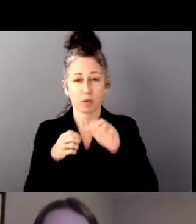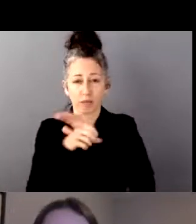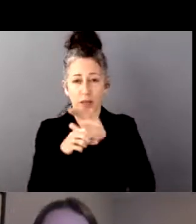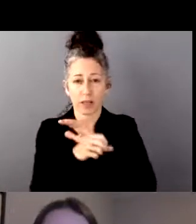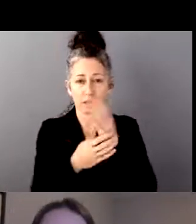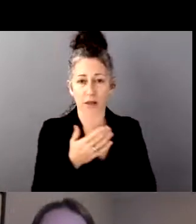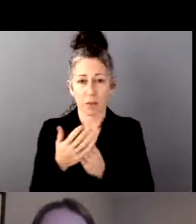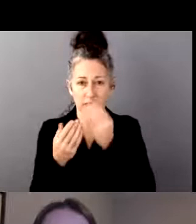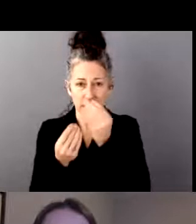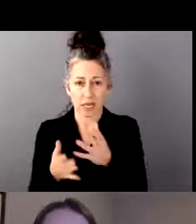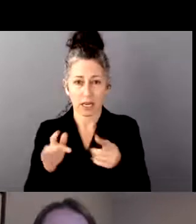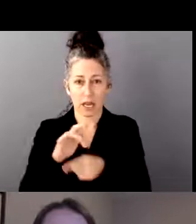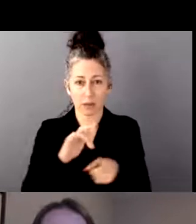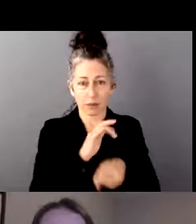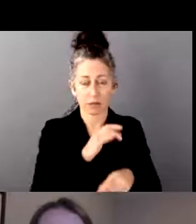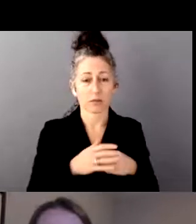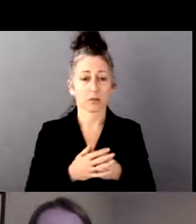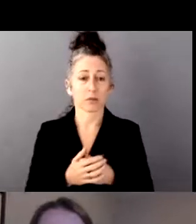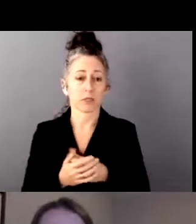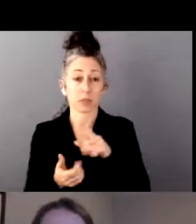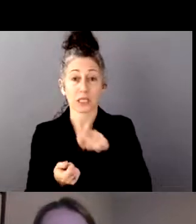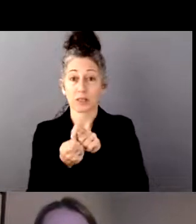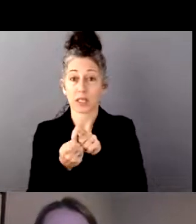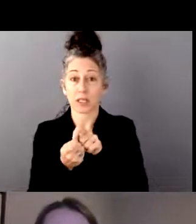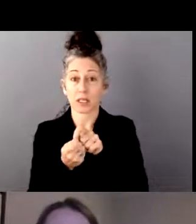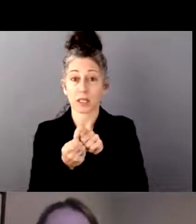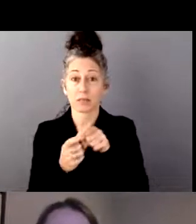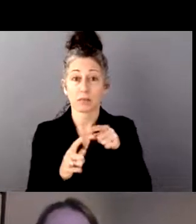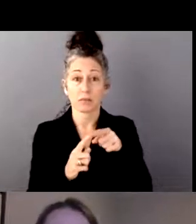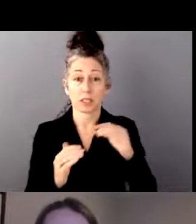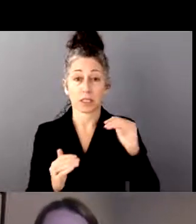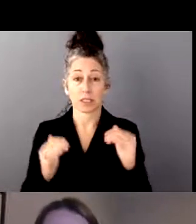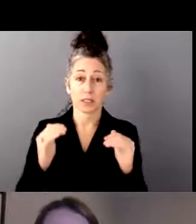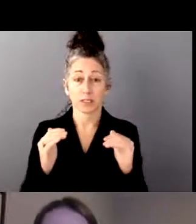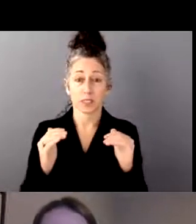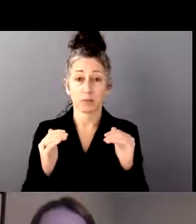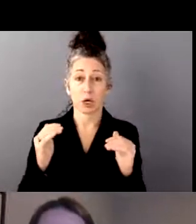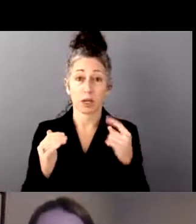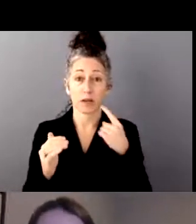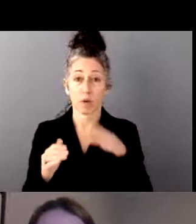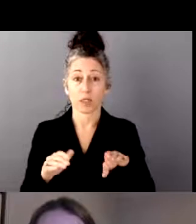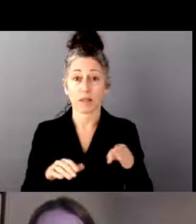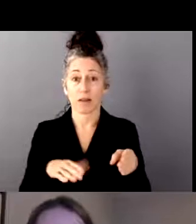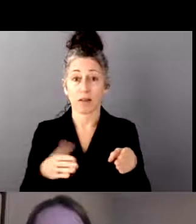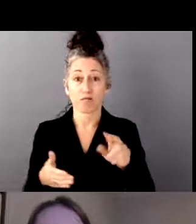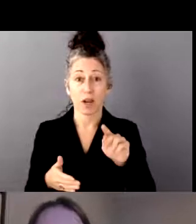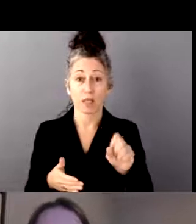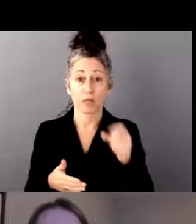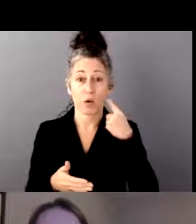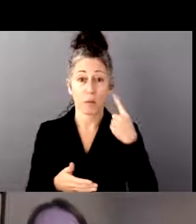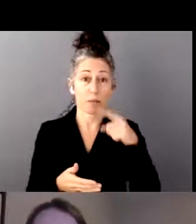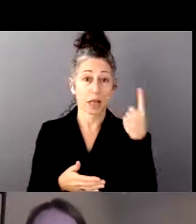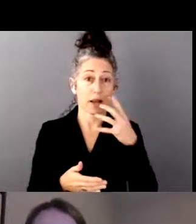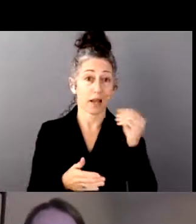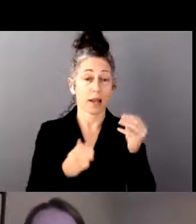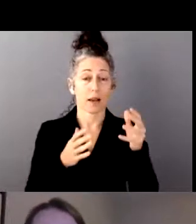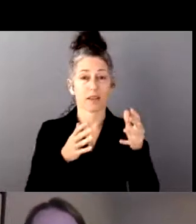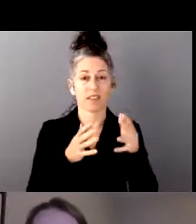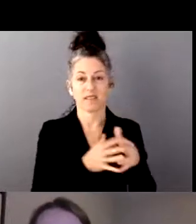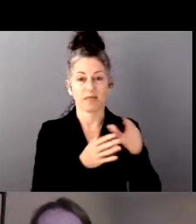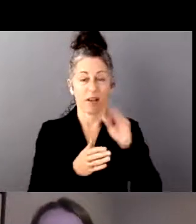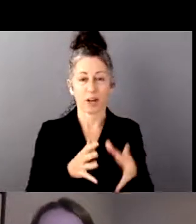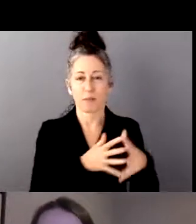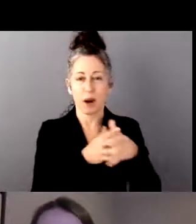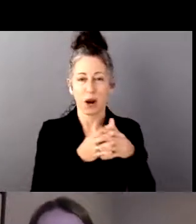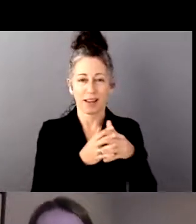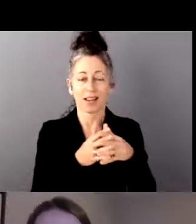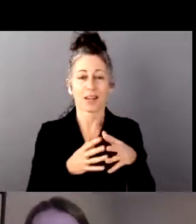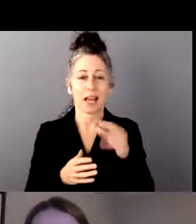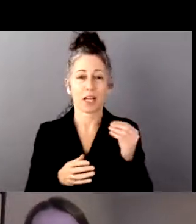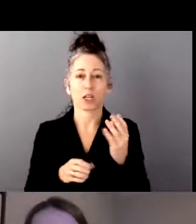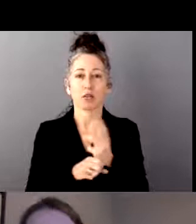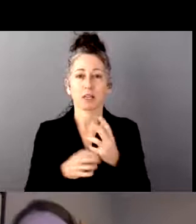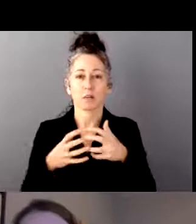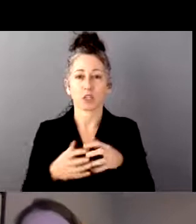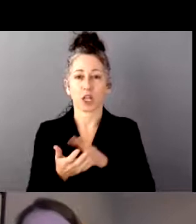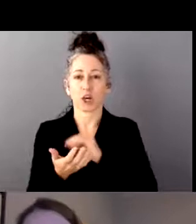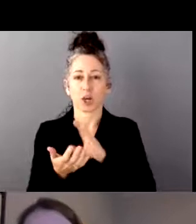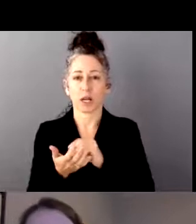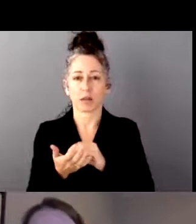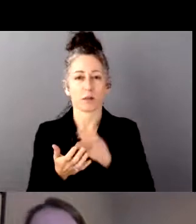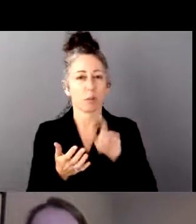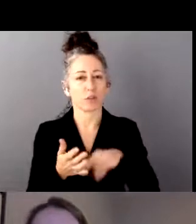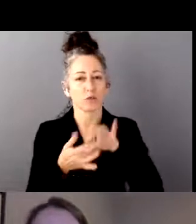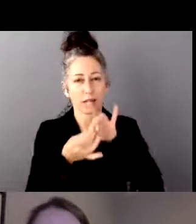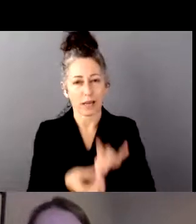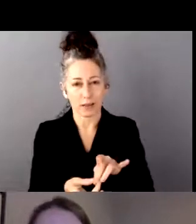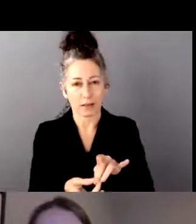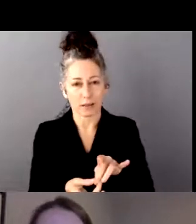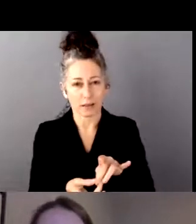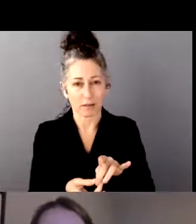to fill in some of the data gaps that we have. In particular, I'm going to be talking about disparities in death rates for Black and African American populations and how we can use machine learning to predict the factors that are relateed to disparities,